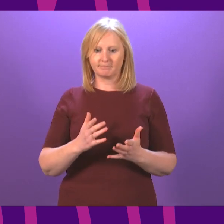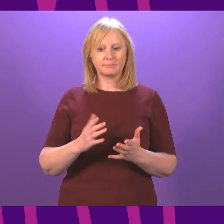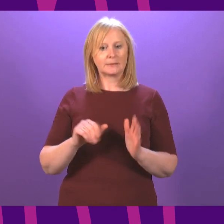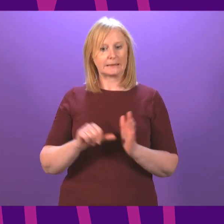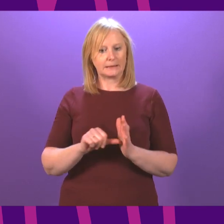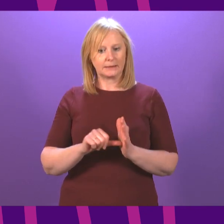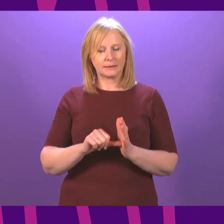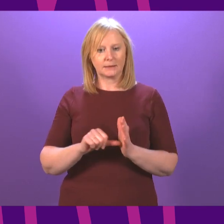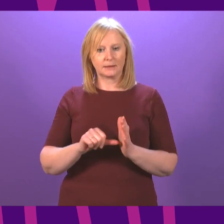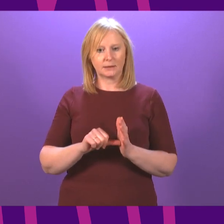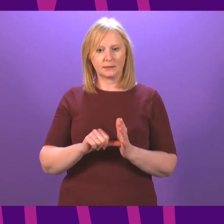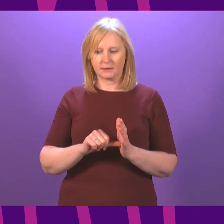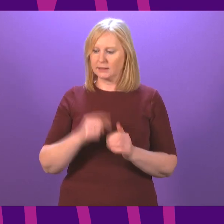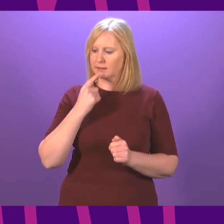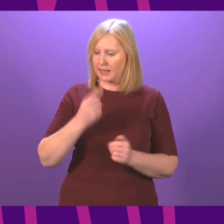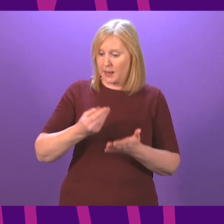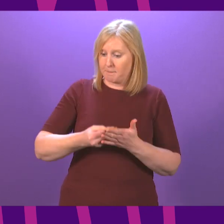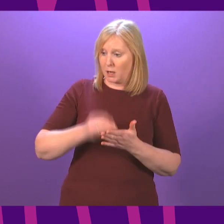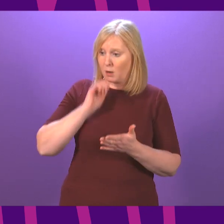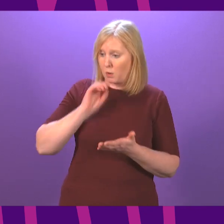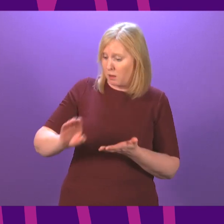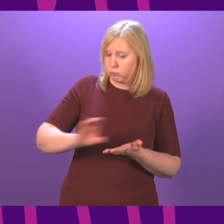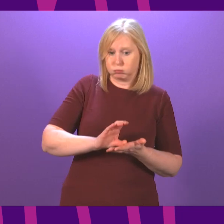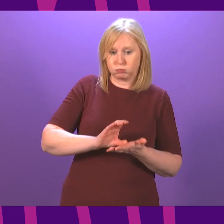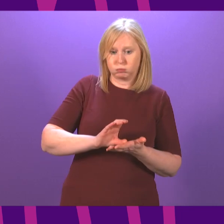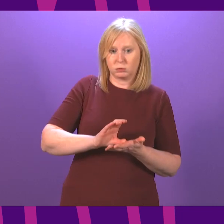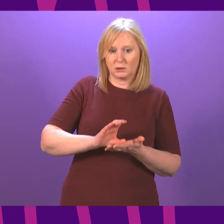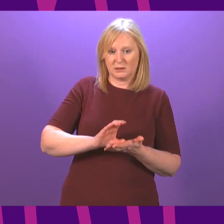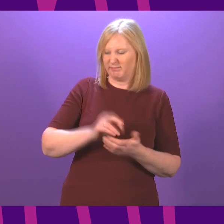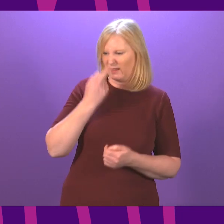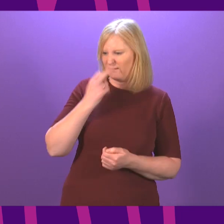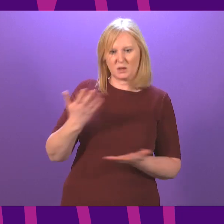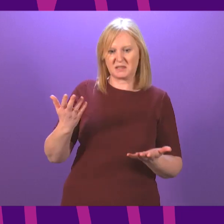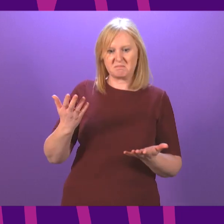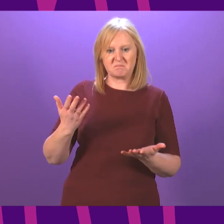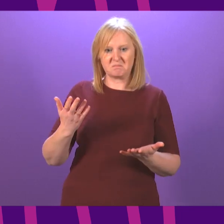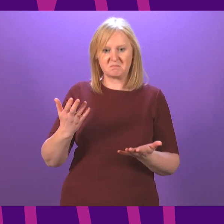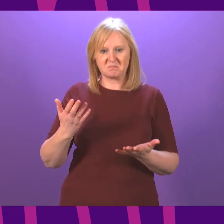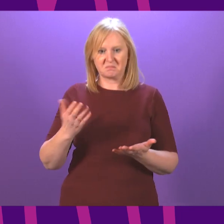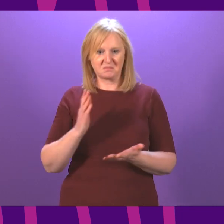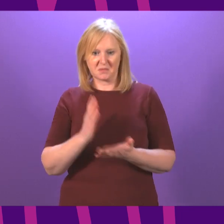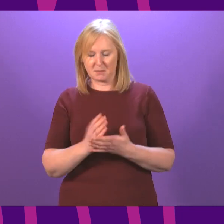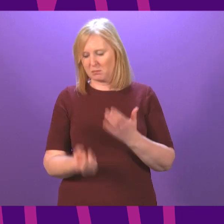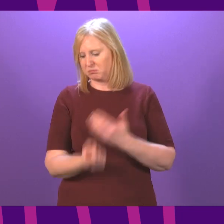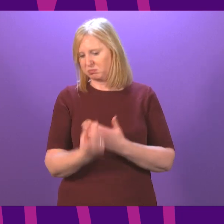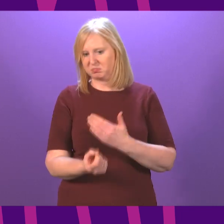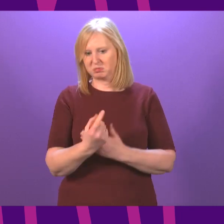would be provided have been false. Detriment is occurring and emerging in almost every area.